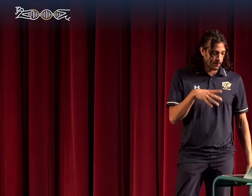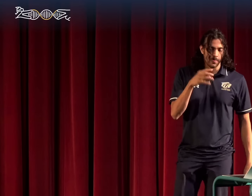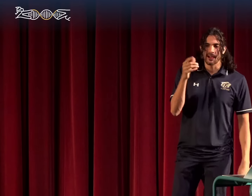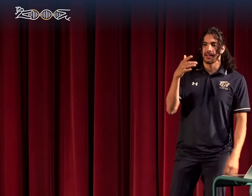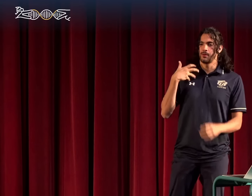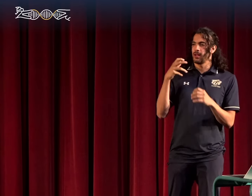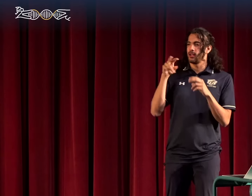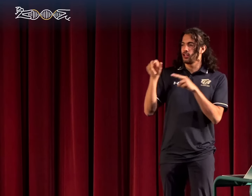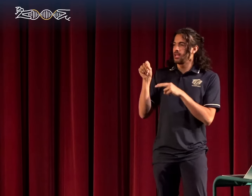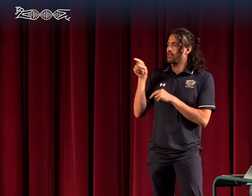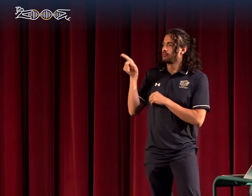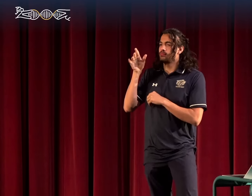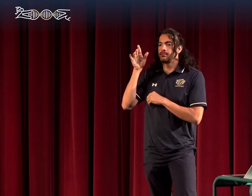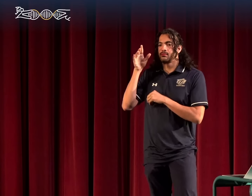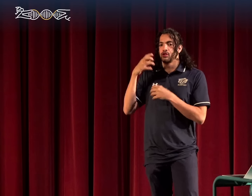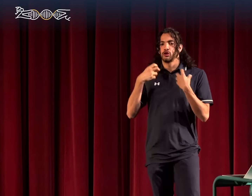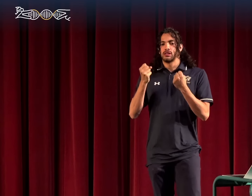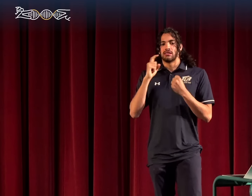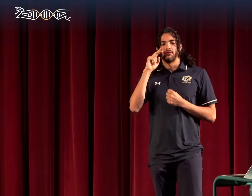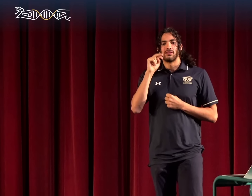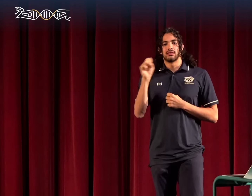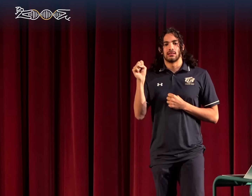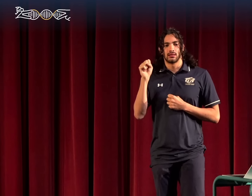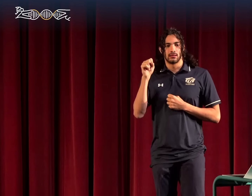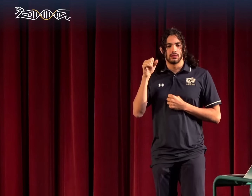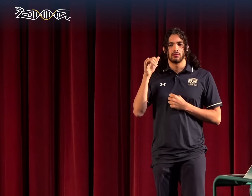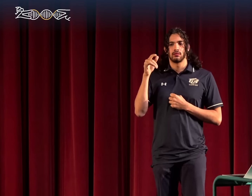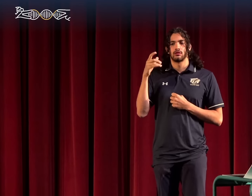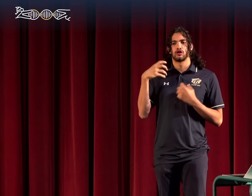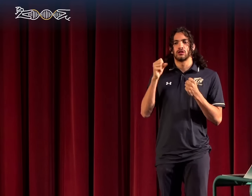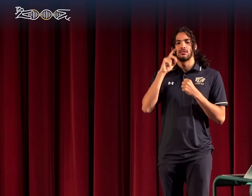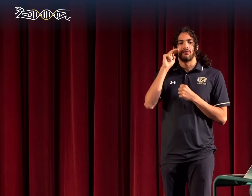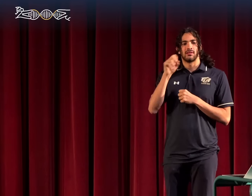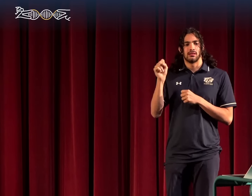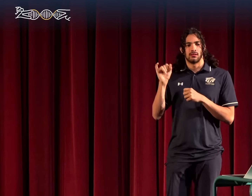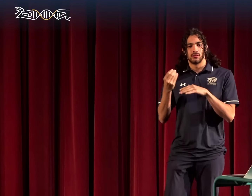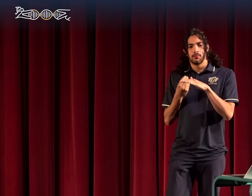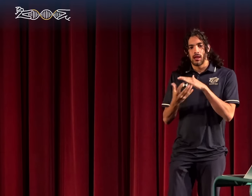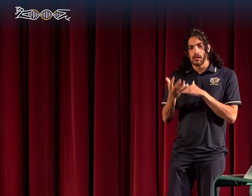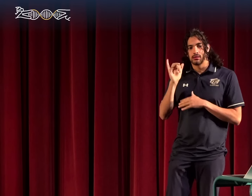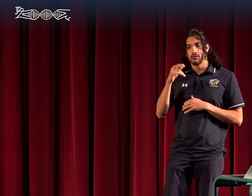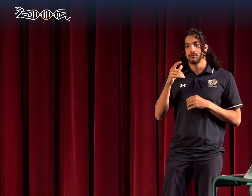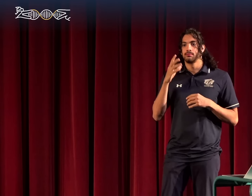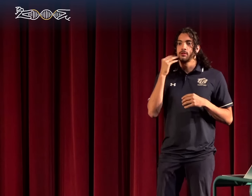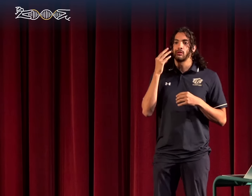If we are looking attempts to cure deafness, this attempt in itself implies